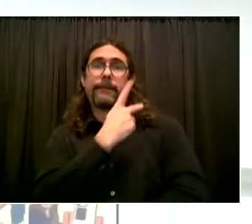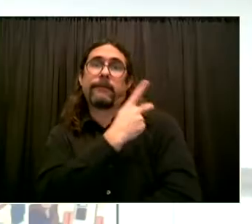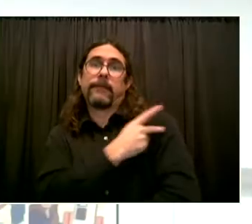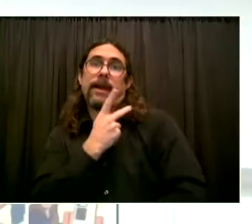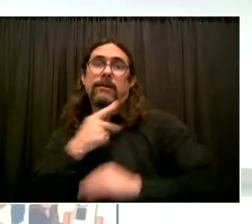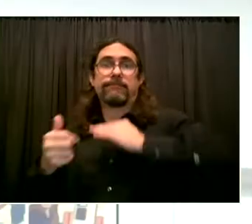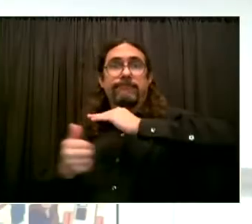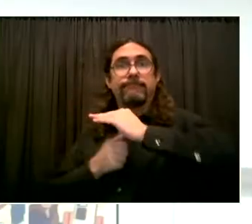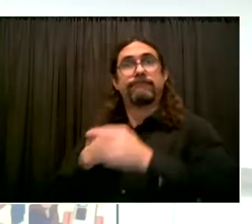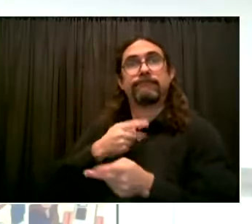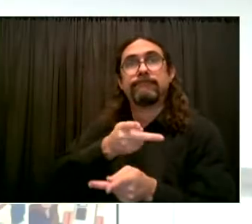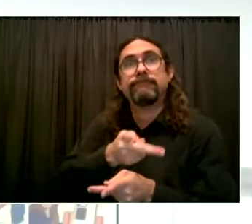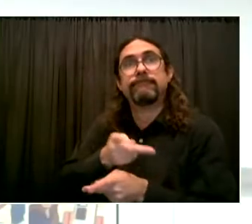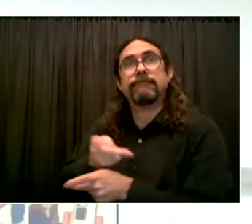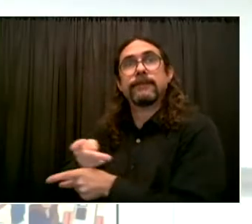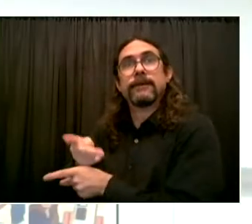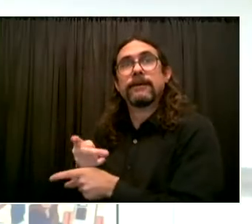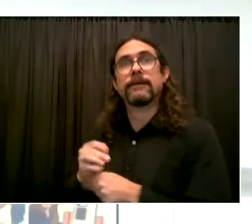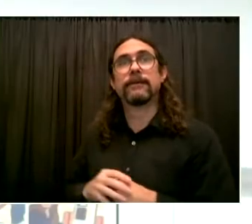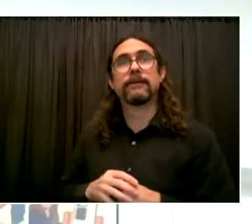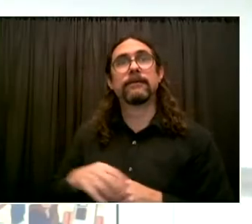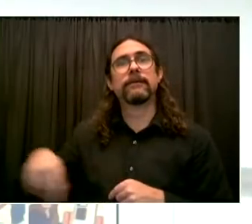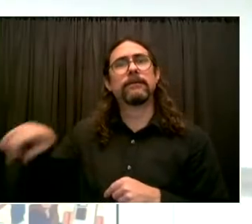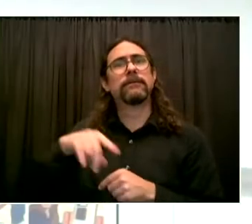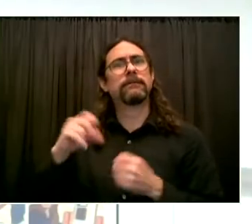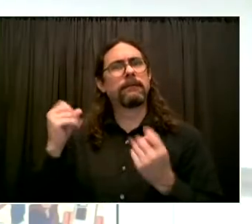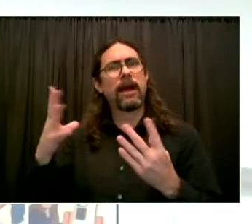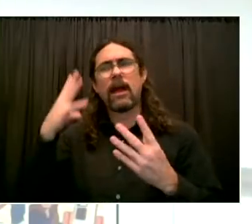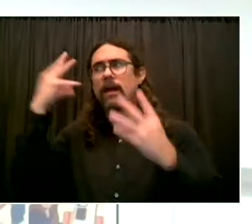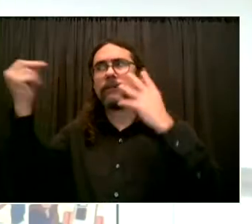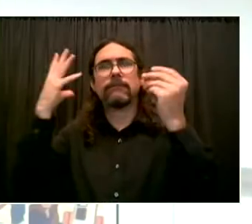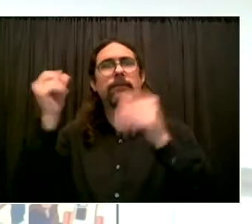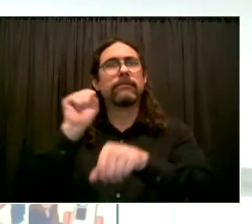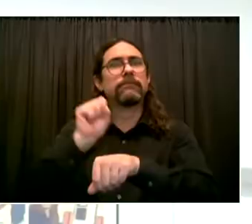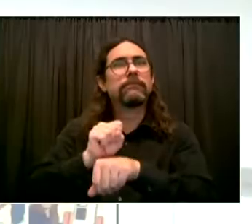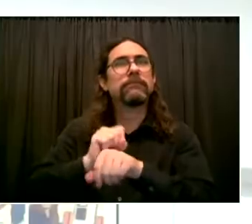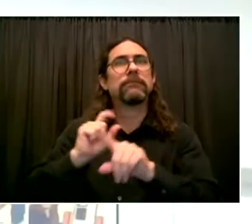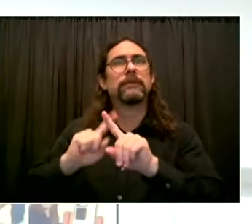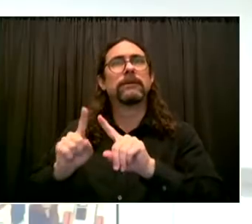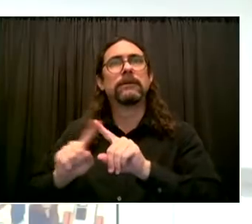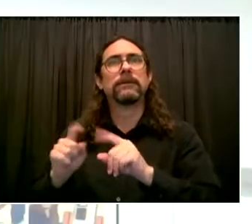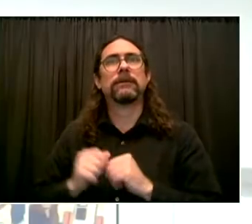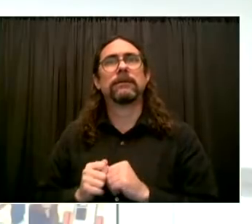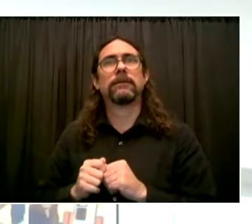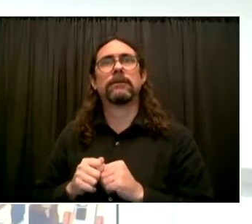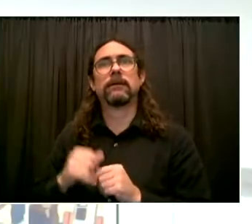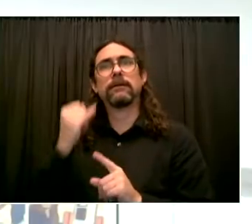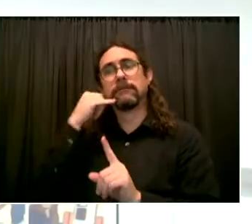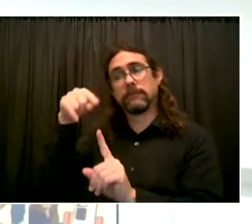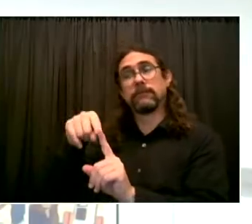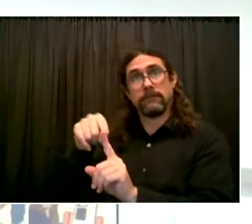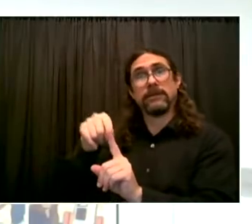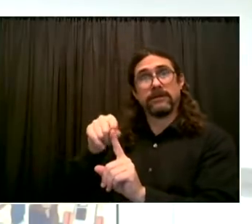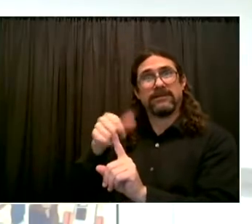MANY OF THEM ESSENTIAL WORKERS WHO OF BEEN AT RISK THROUGHOUT THE PANDEMIC AND WHO ARE AT GREATER RISK WHEN THEY